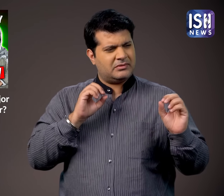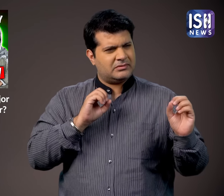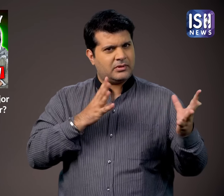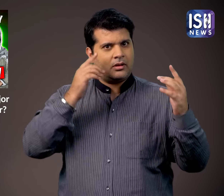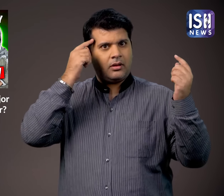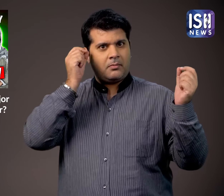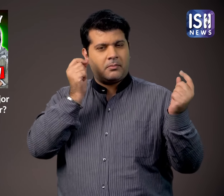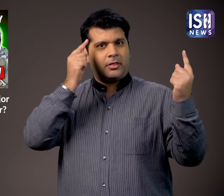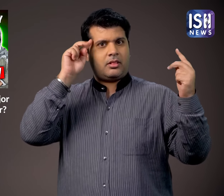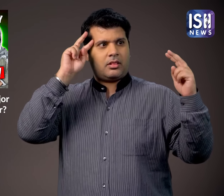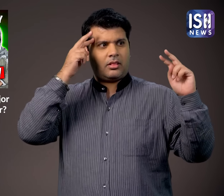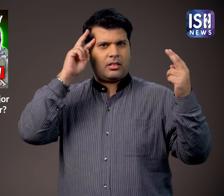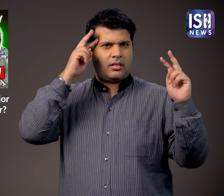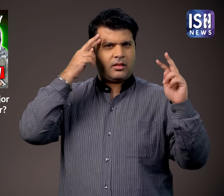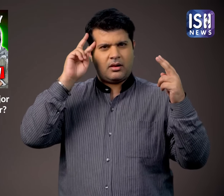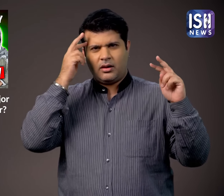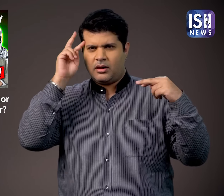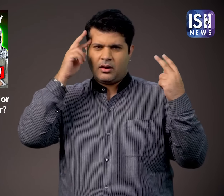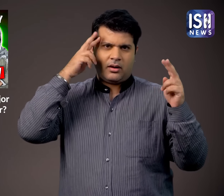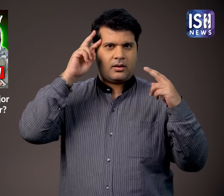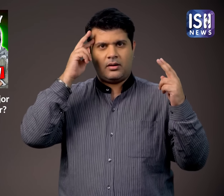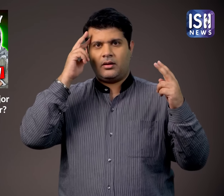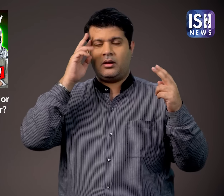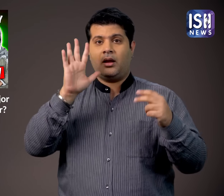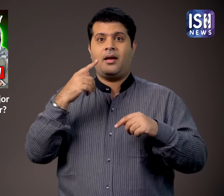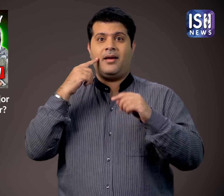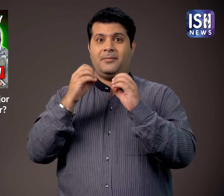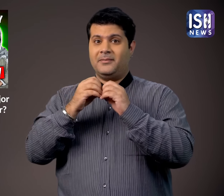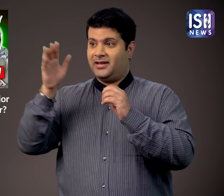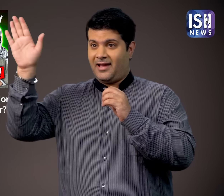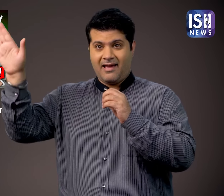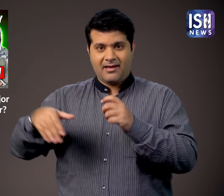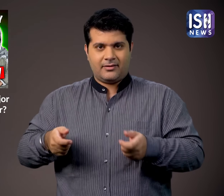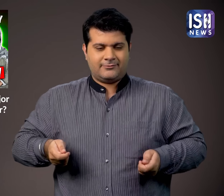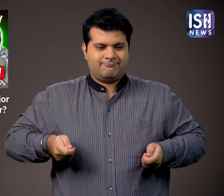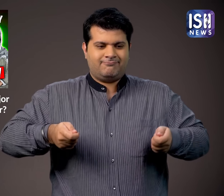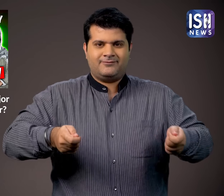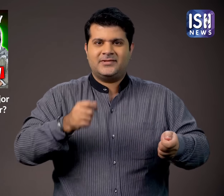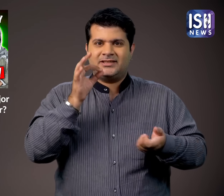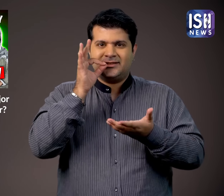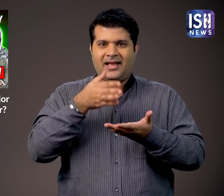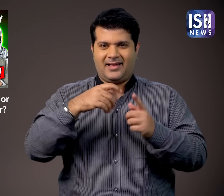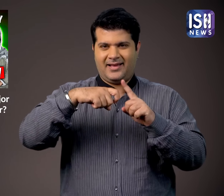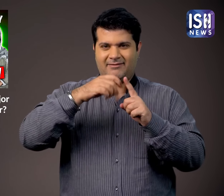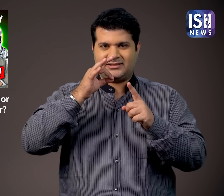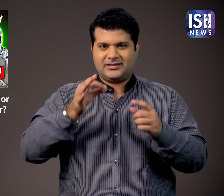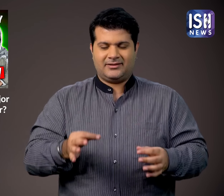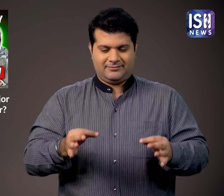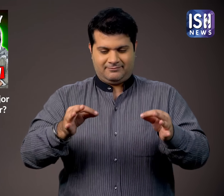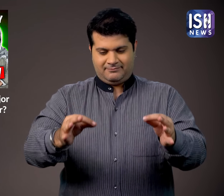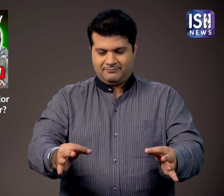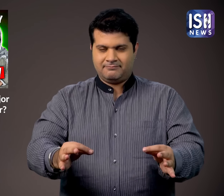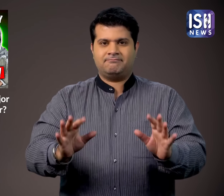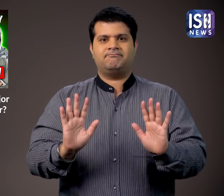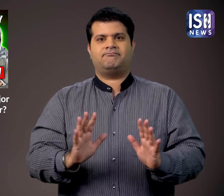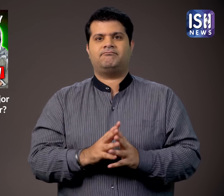By then, Iftikhar returned with a tray of Kahwa cups. As he served the tea,